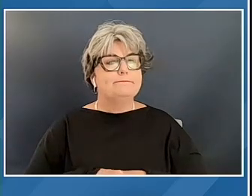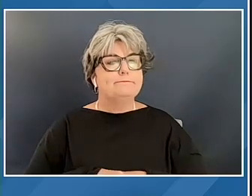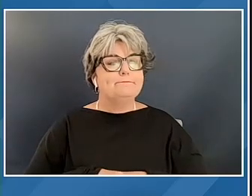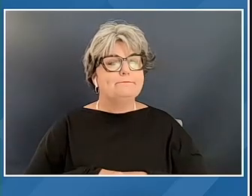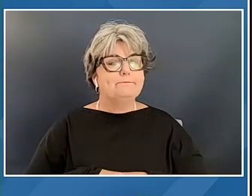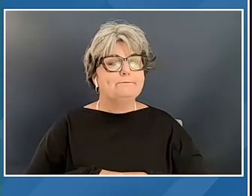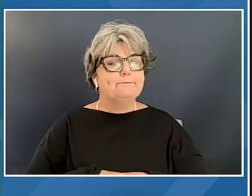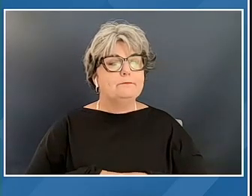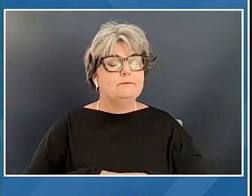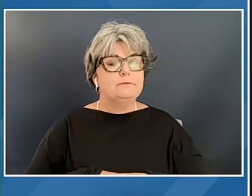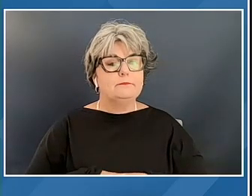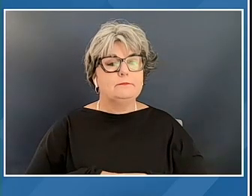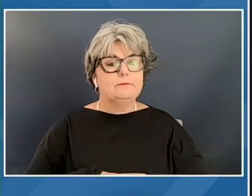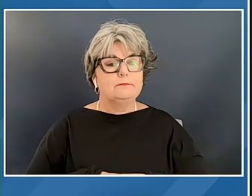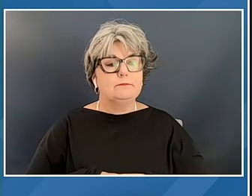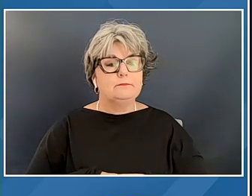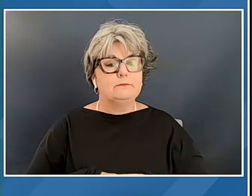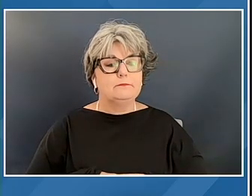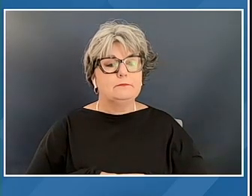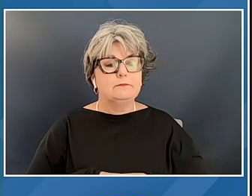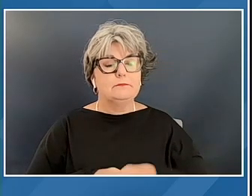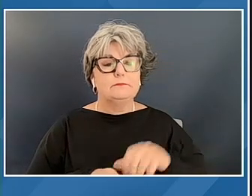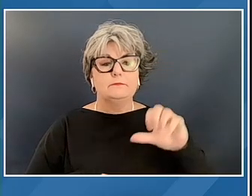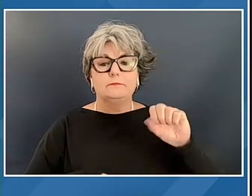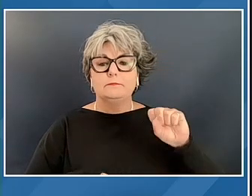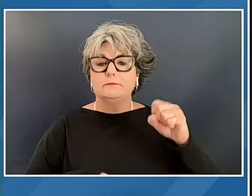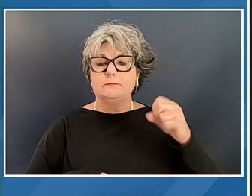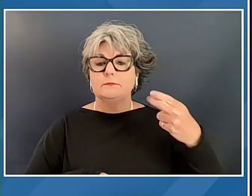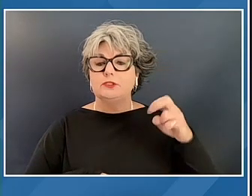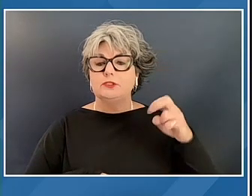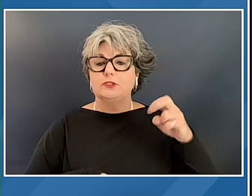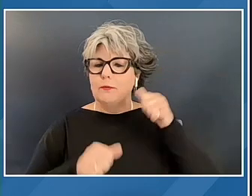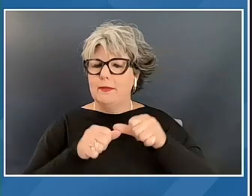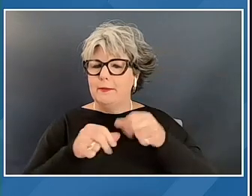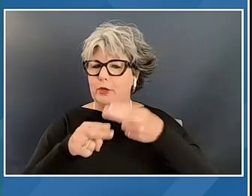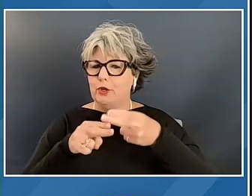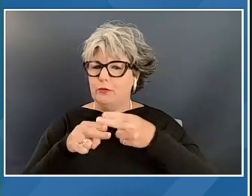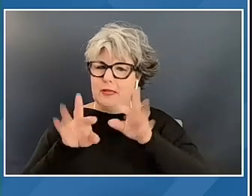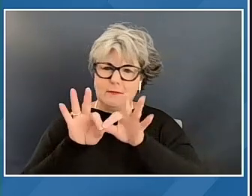Sher, can I remind you of your naming convention, please? If you could make those corrections as